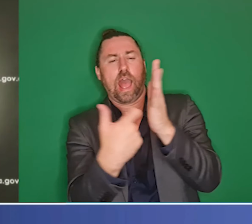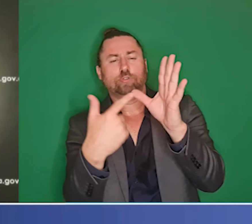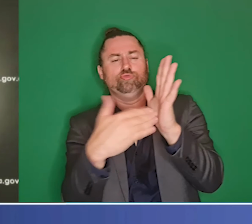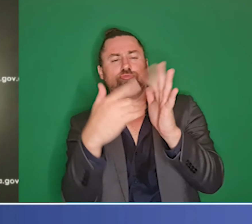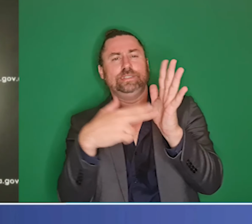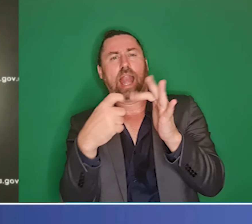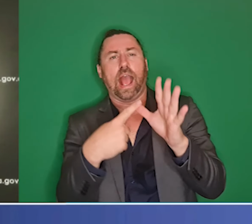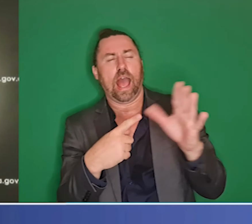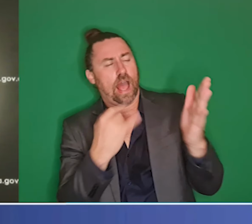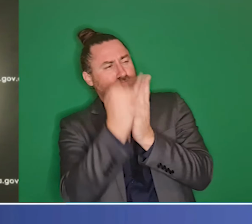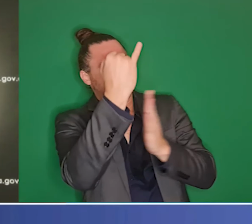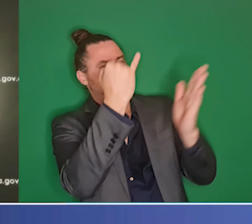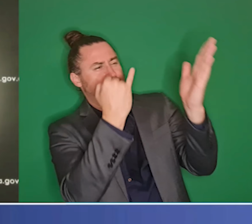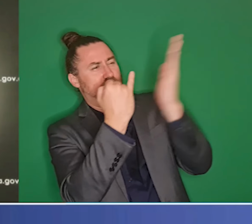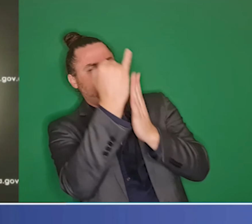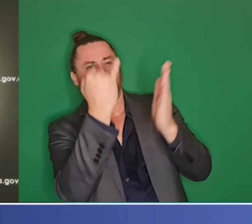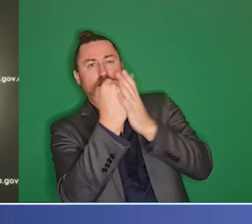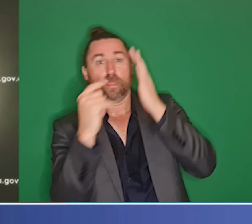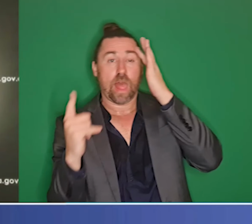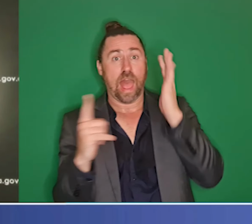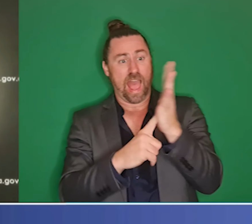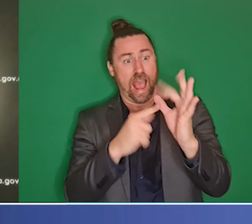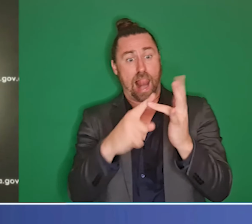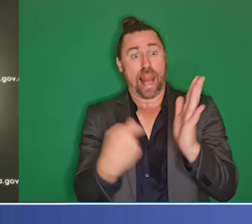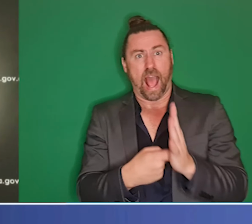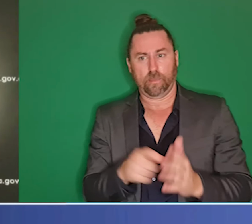handpicked by the Labor leadership